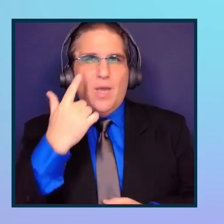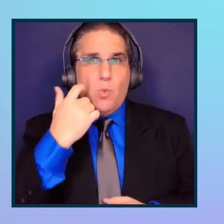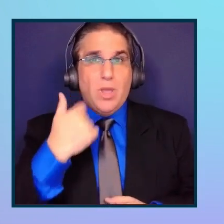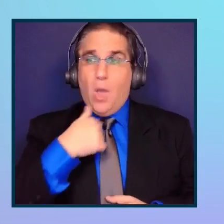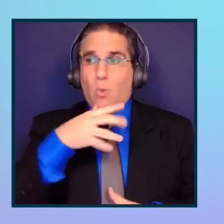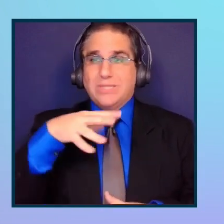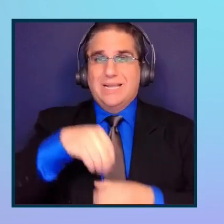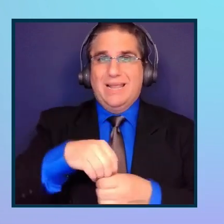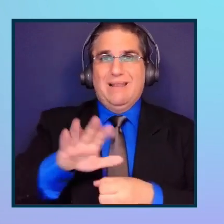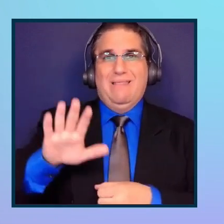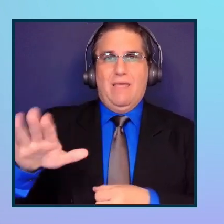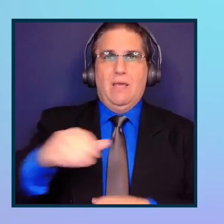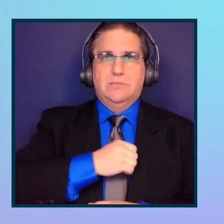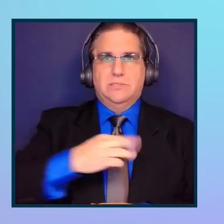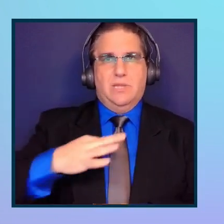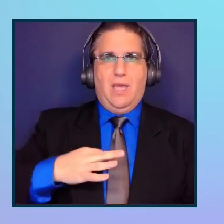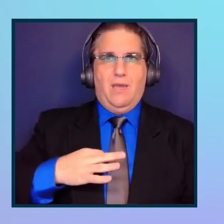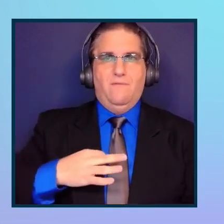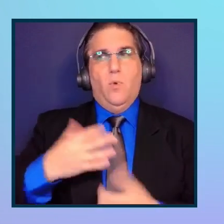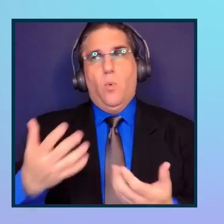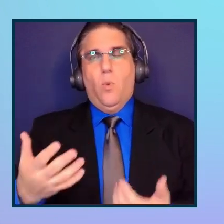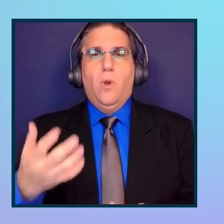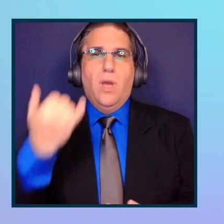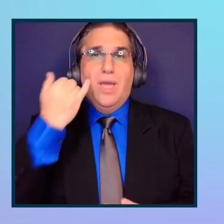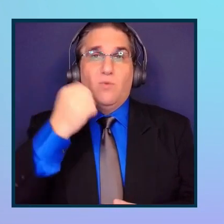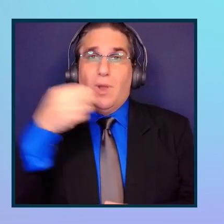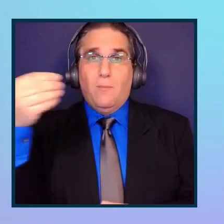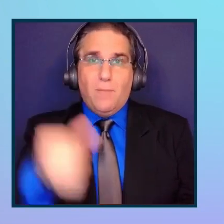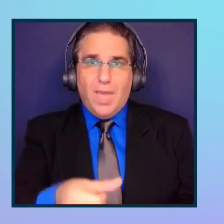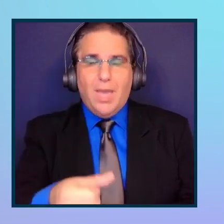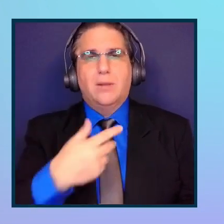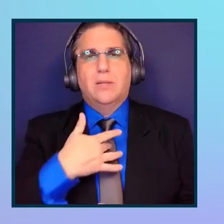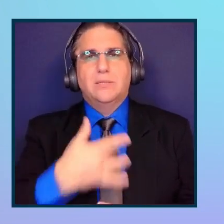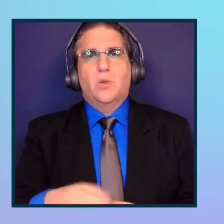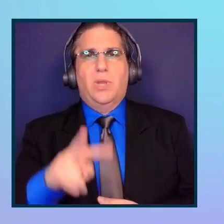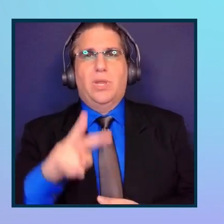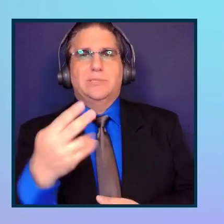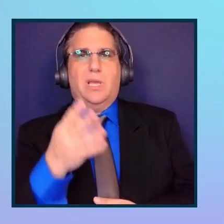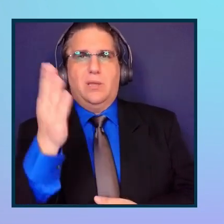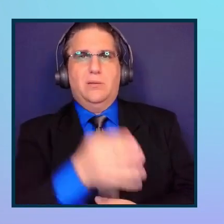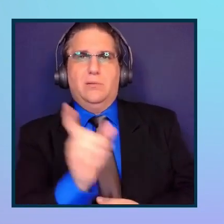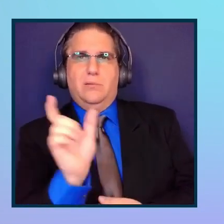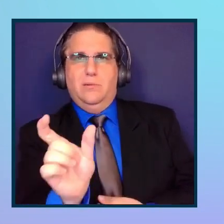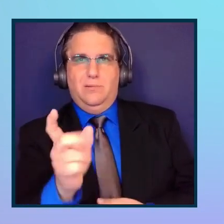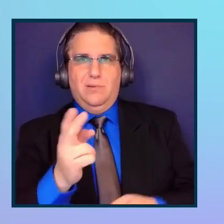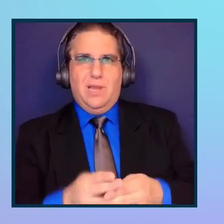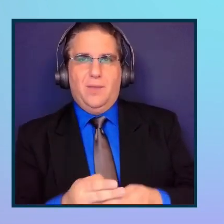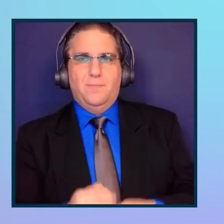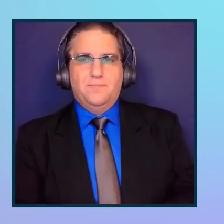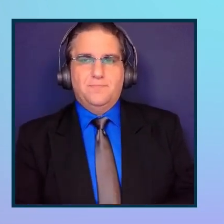or you're uncompensated. That's brilliant, it truly is and I hope it helps unlock things.